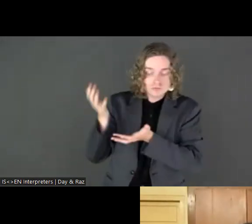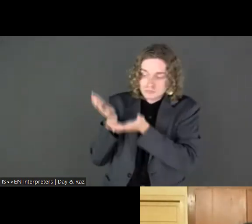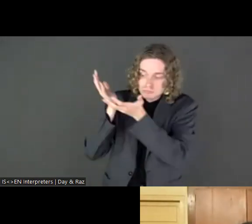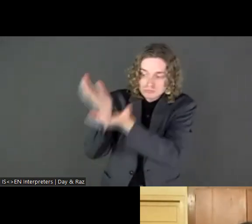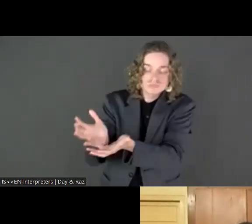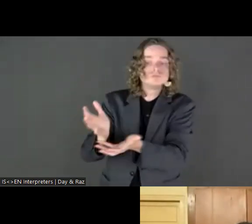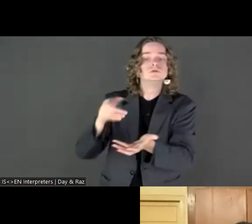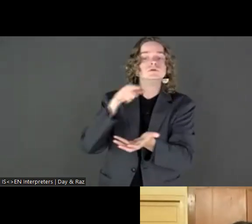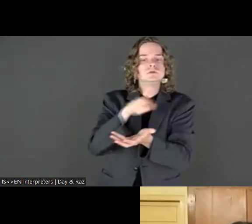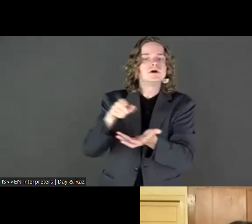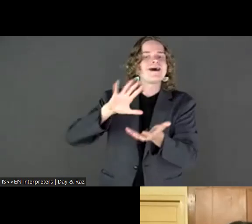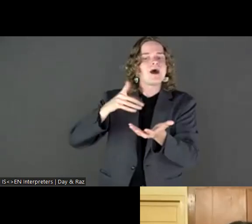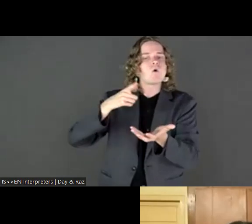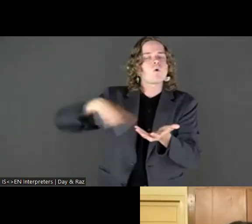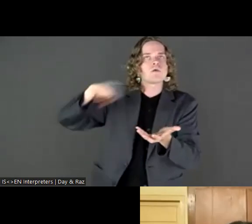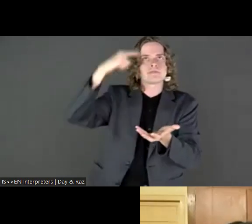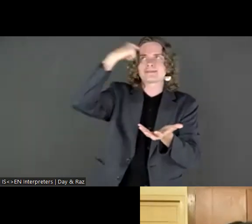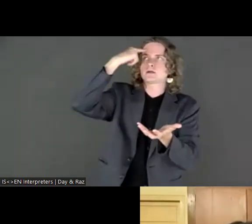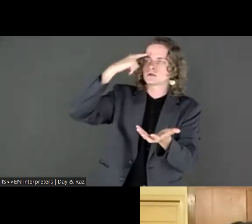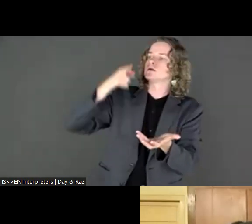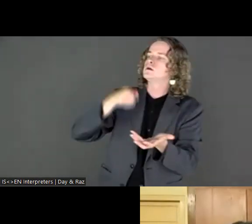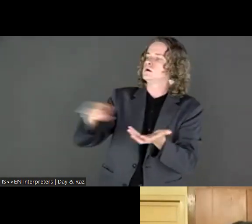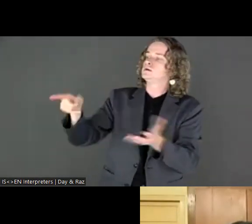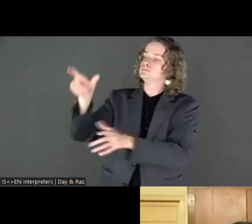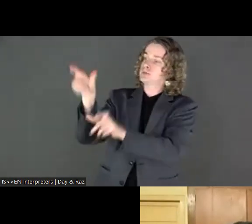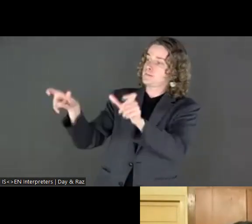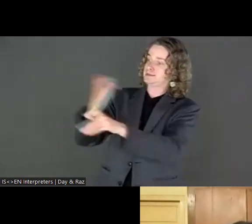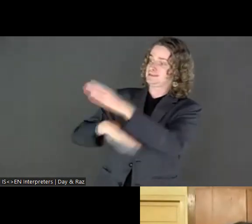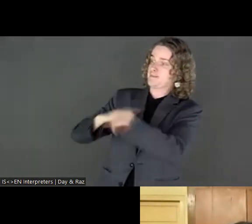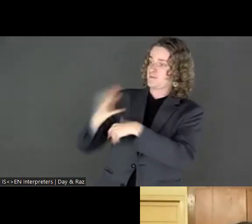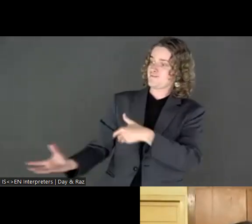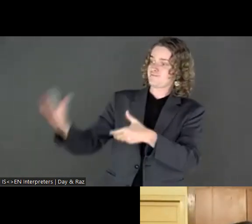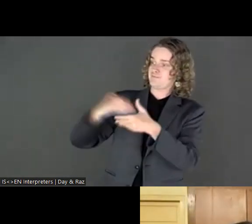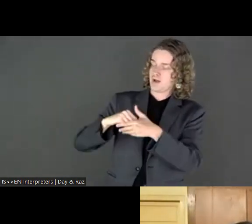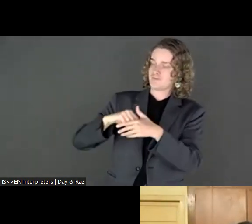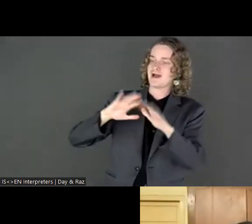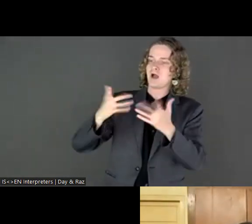So I guess that's not like a very concrete answer. But maybe if we think about what the barriers are,